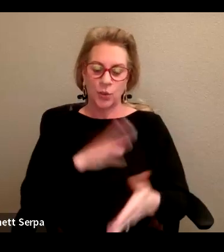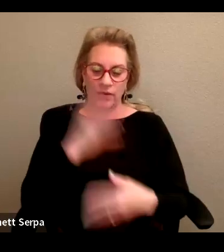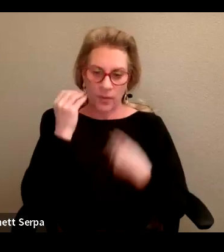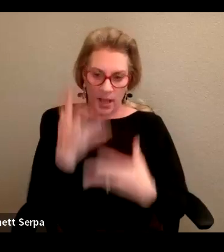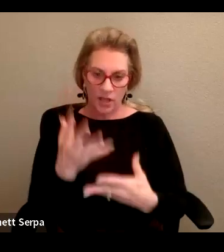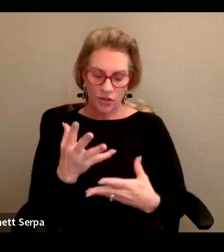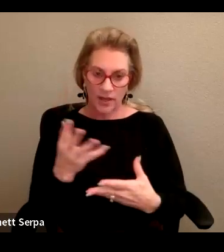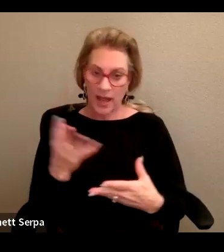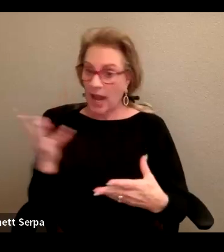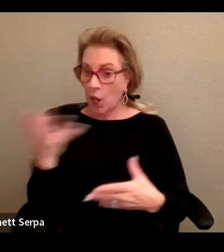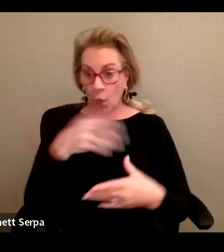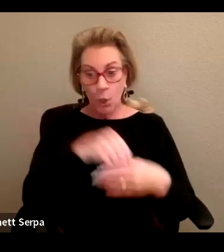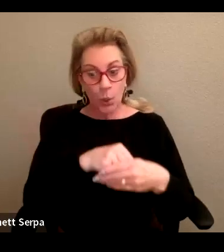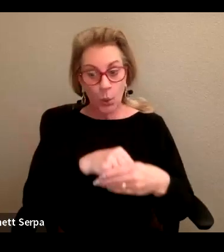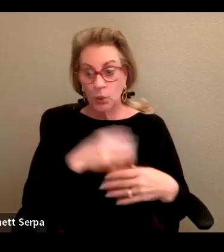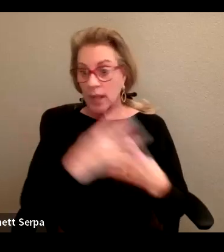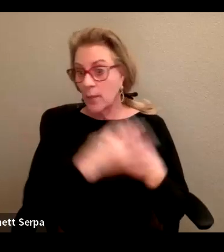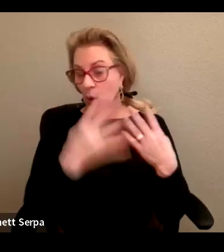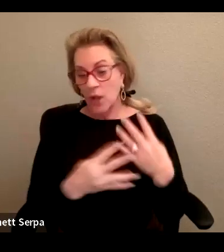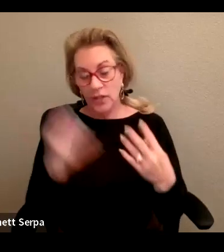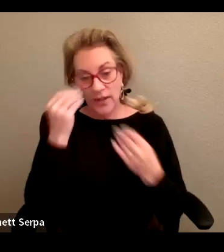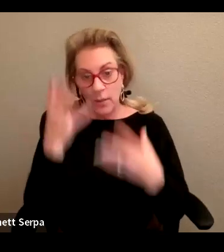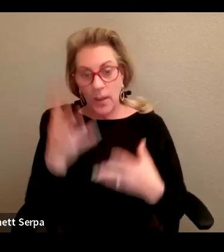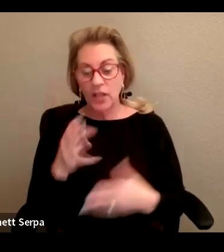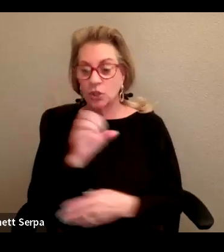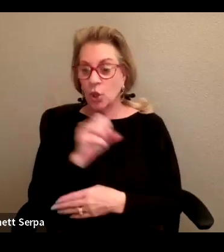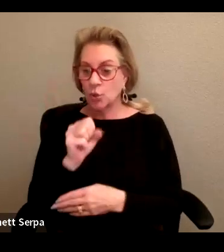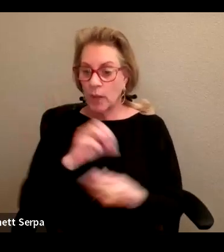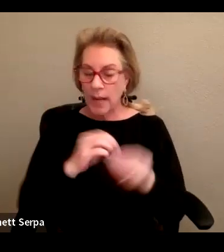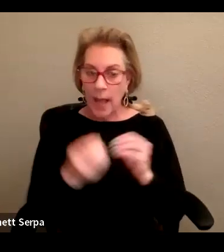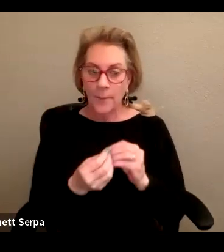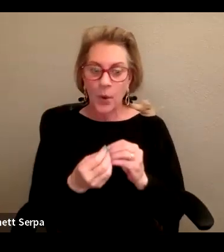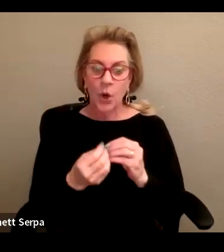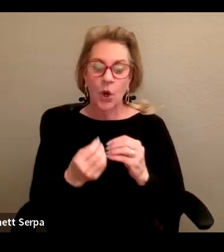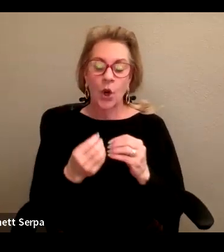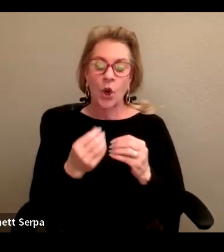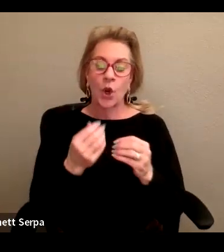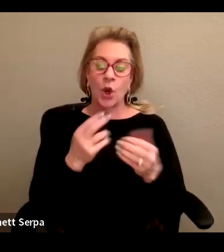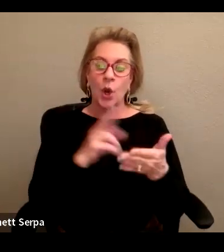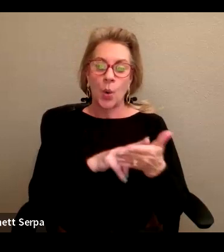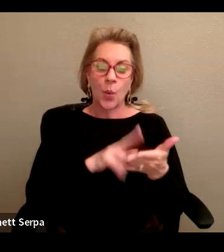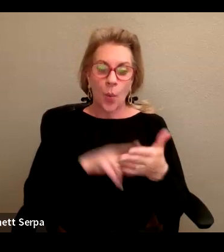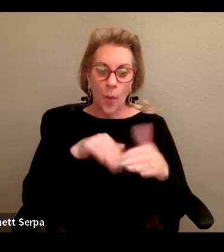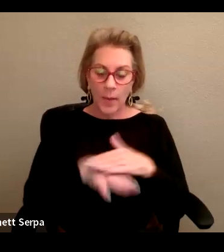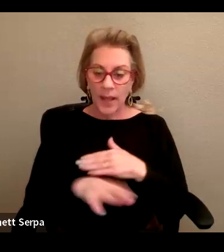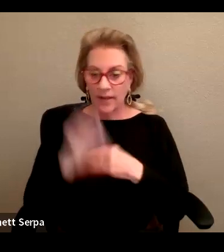status information social security number enrollment and enrollment information they